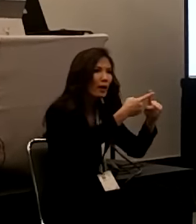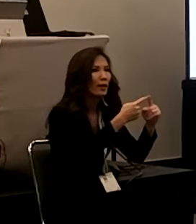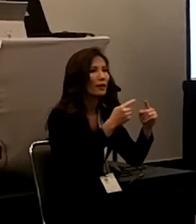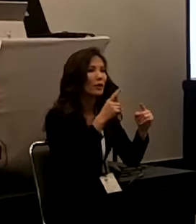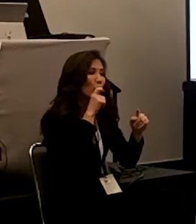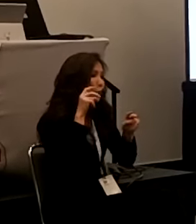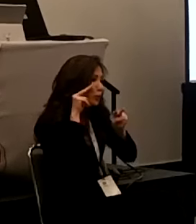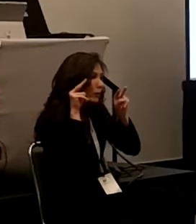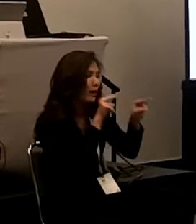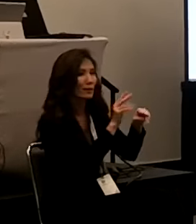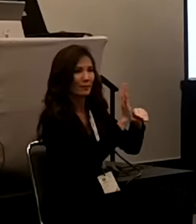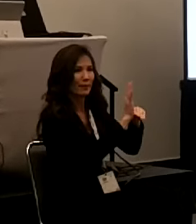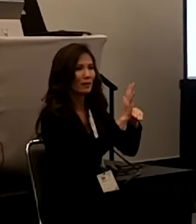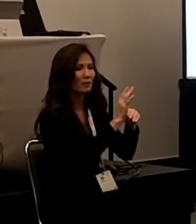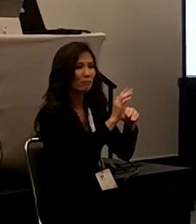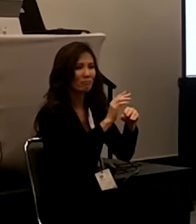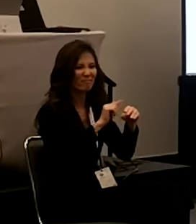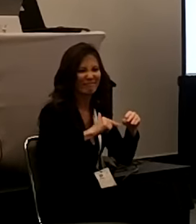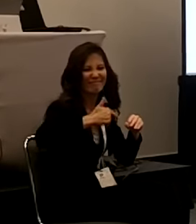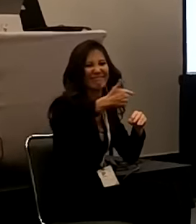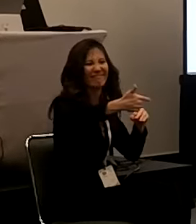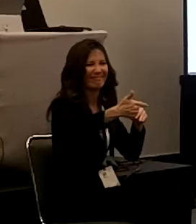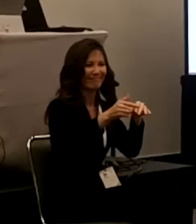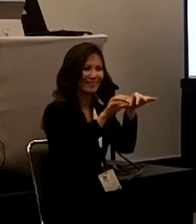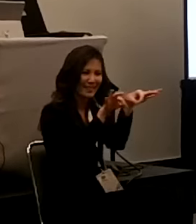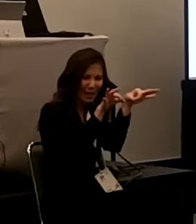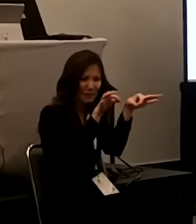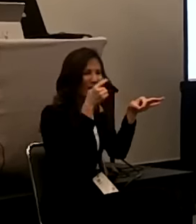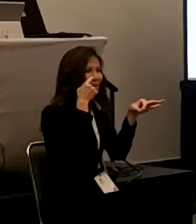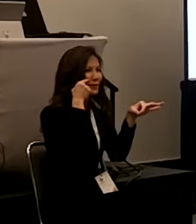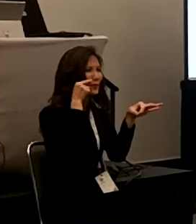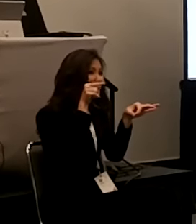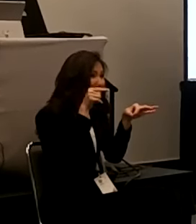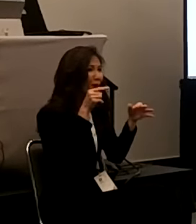do the captioning or subtitling for you for free.